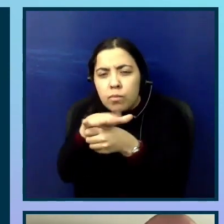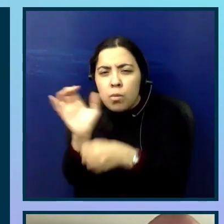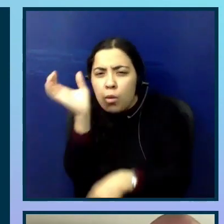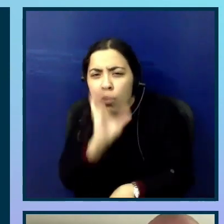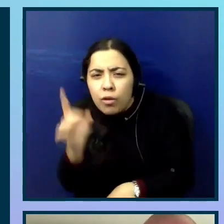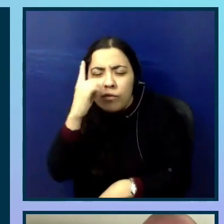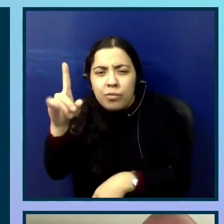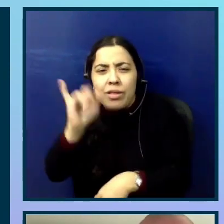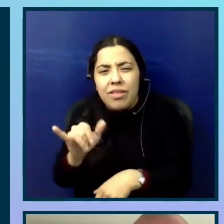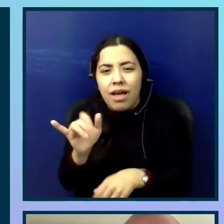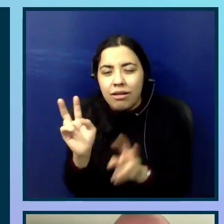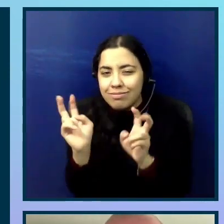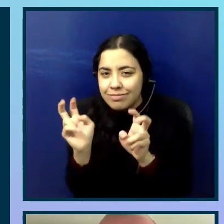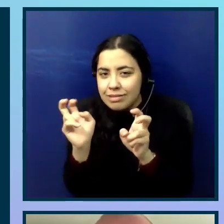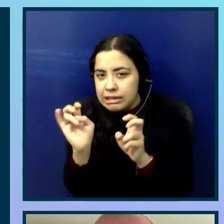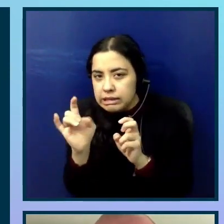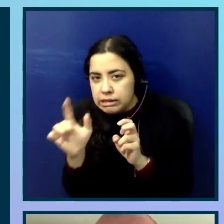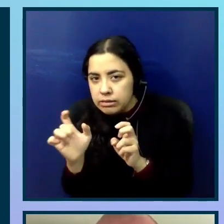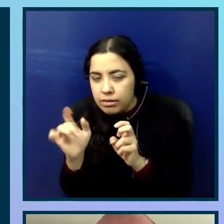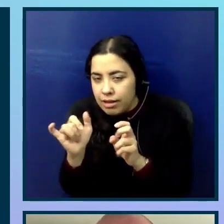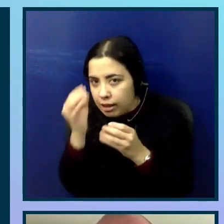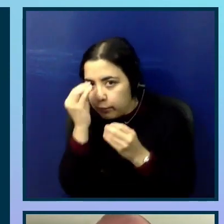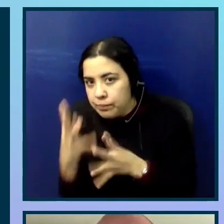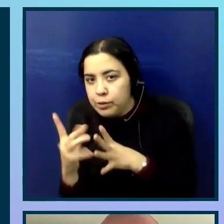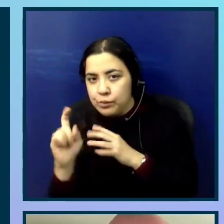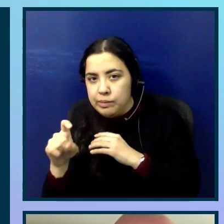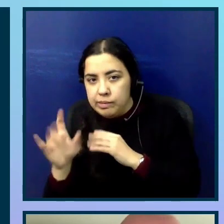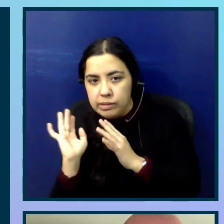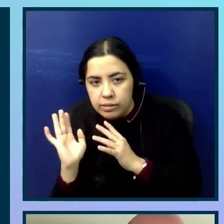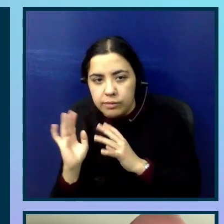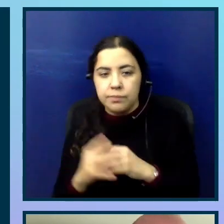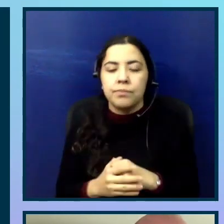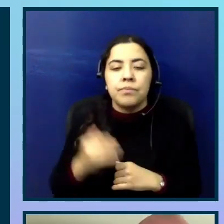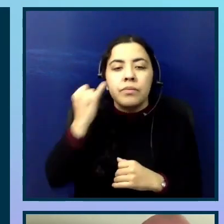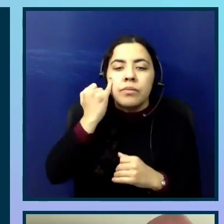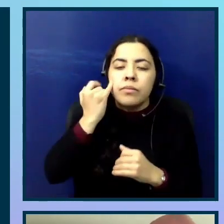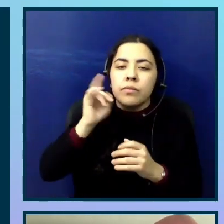you know, we're dealing with agile processes.